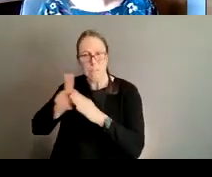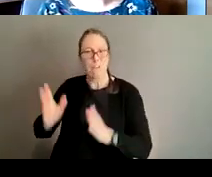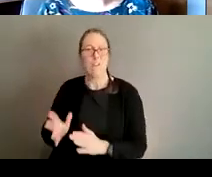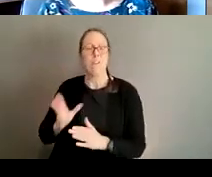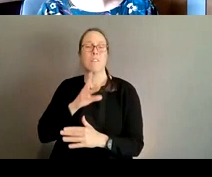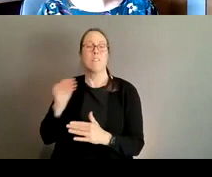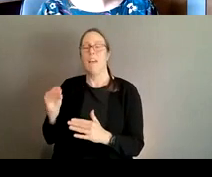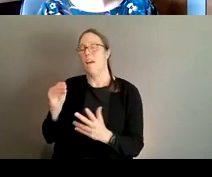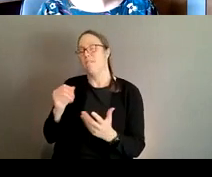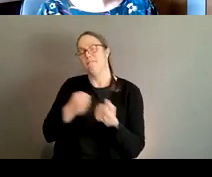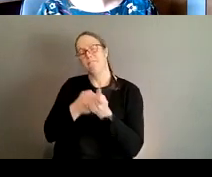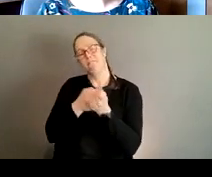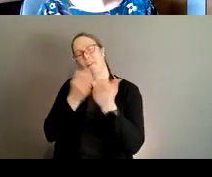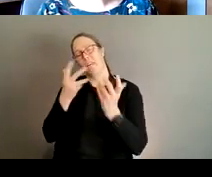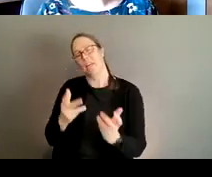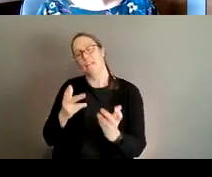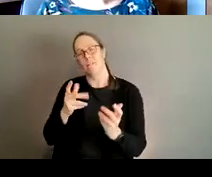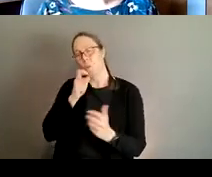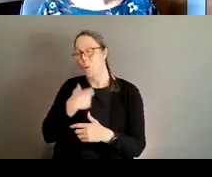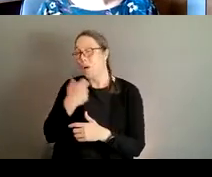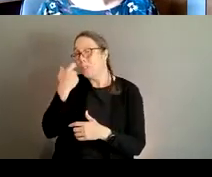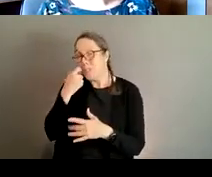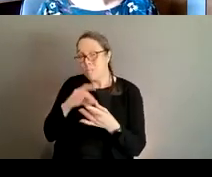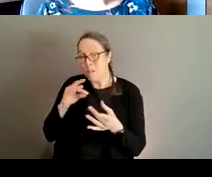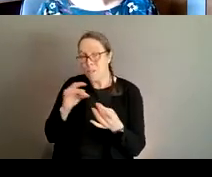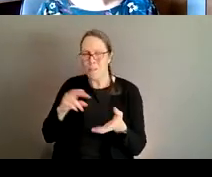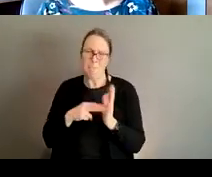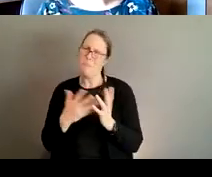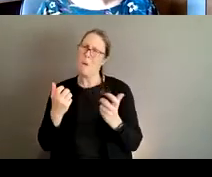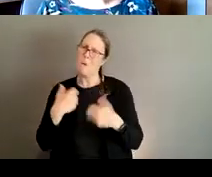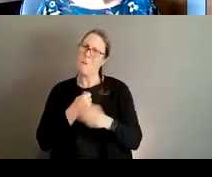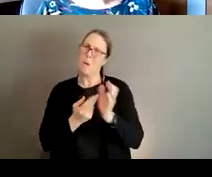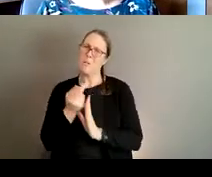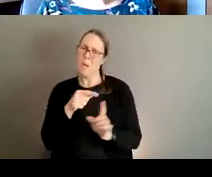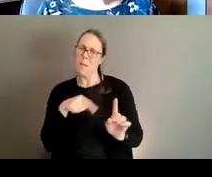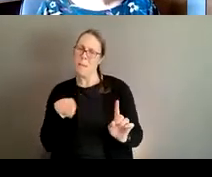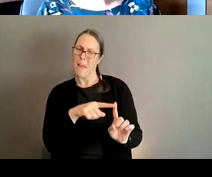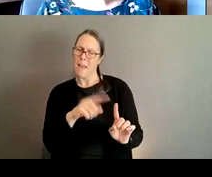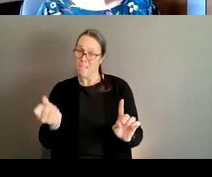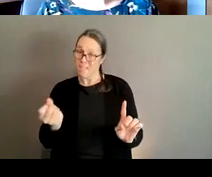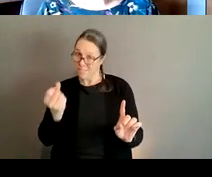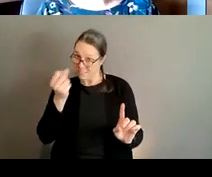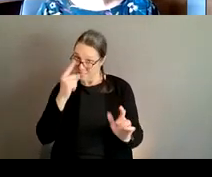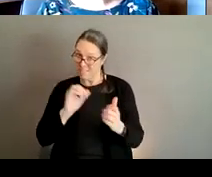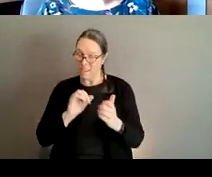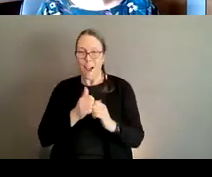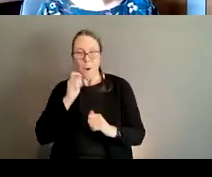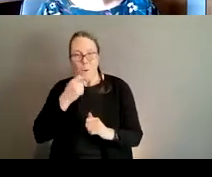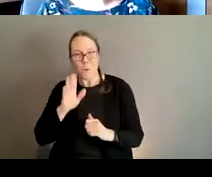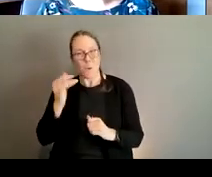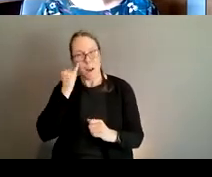advocates I just talked about. So you want to be sure they understand how cool your idea or story is